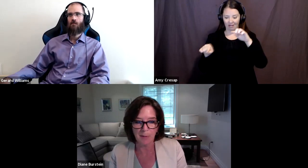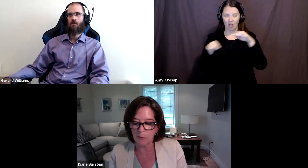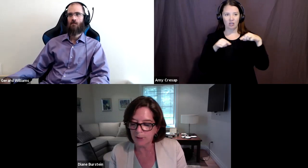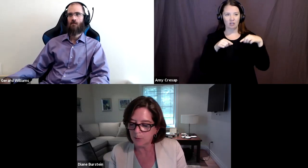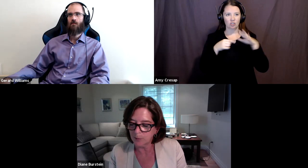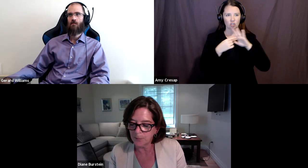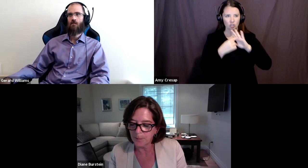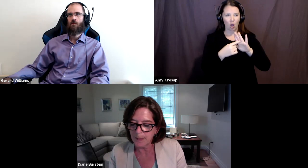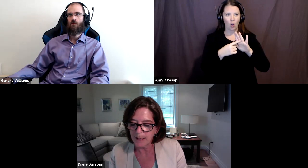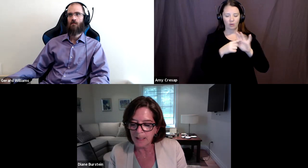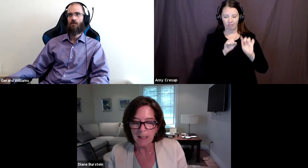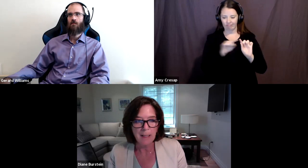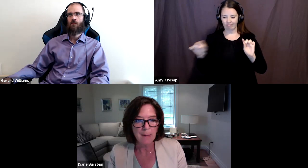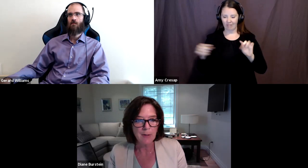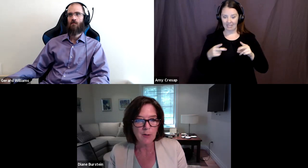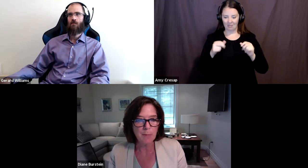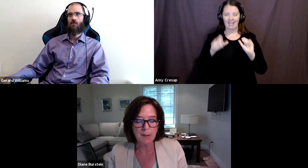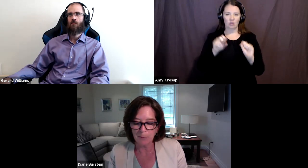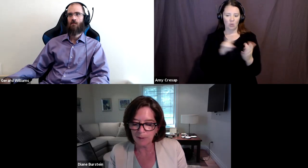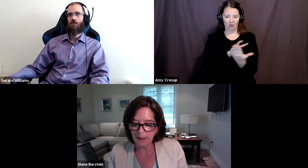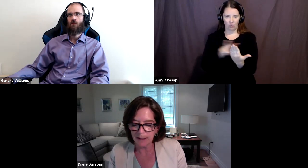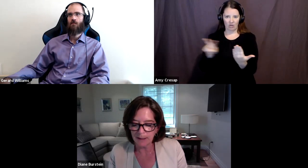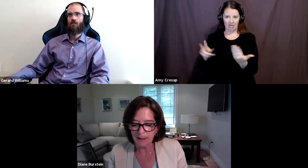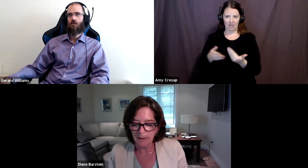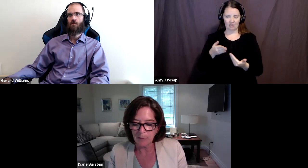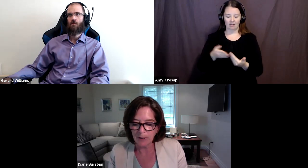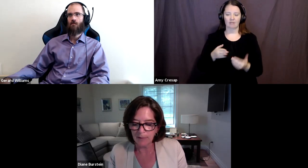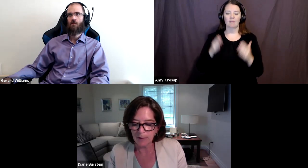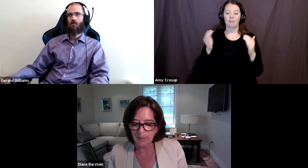be readable. They should be complete, running from the